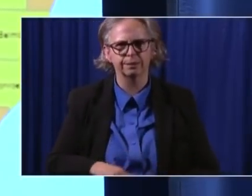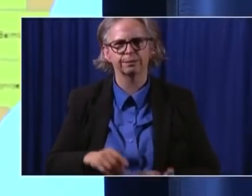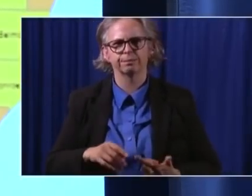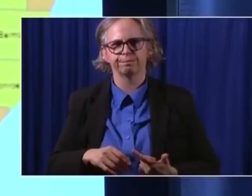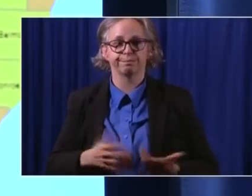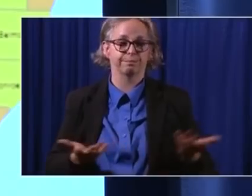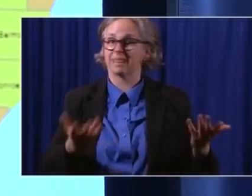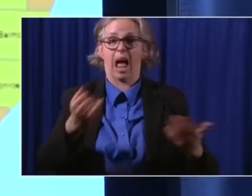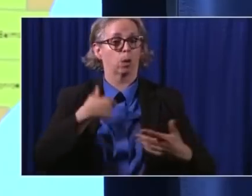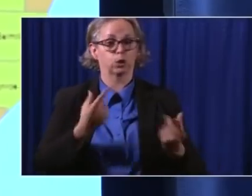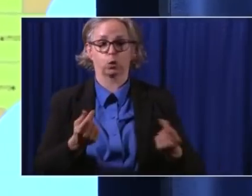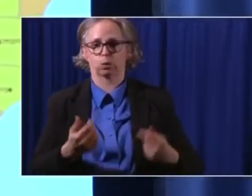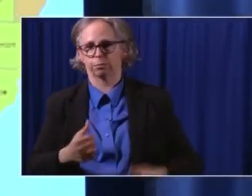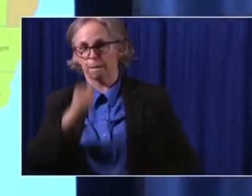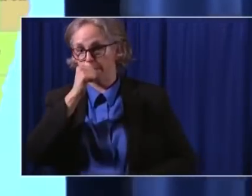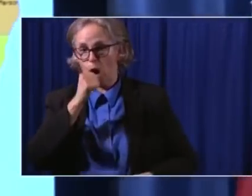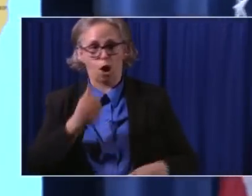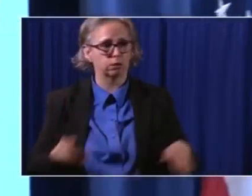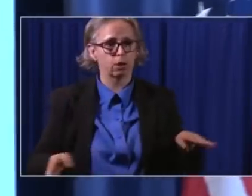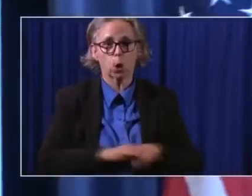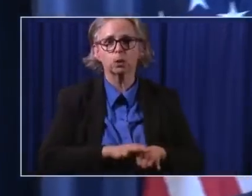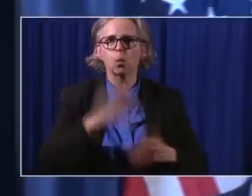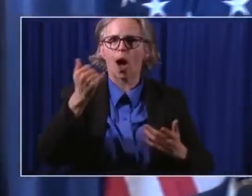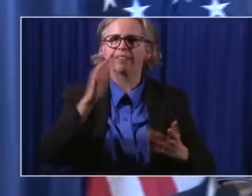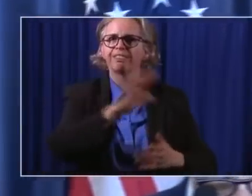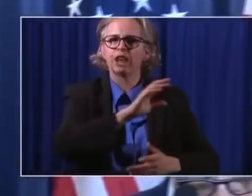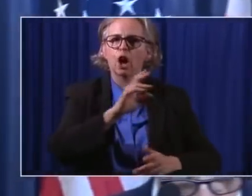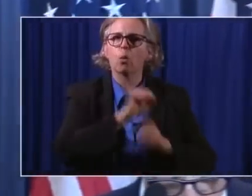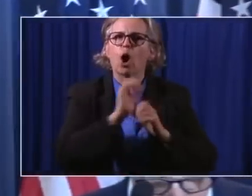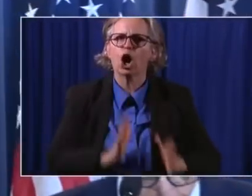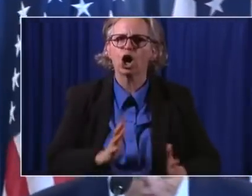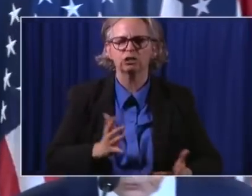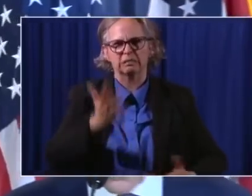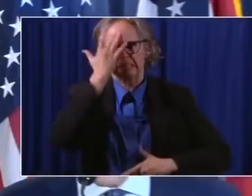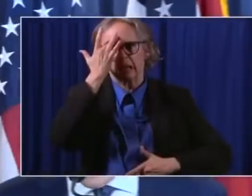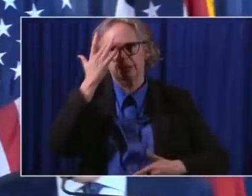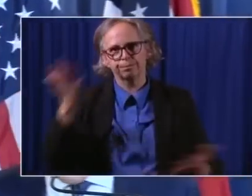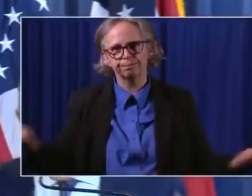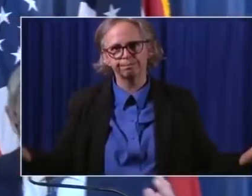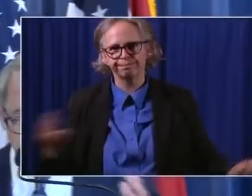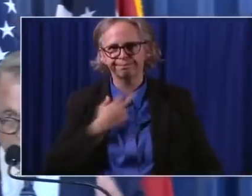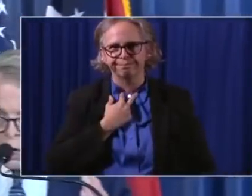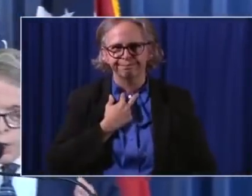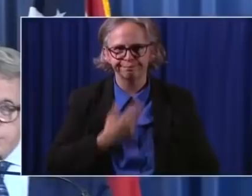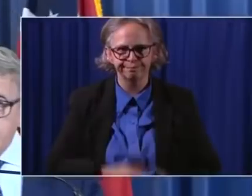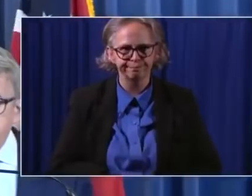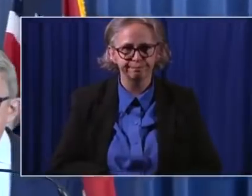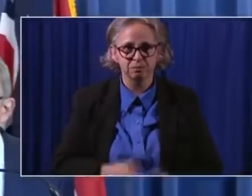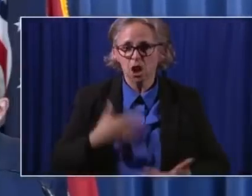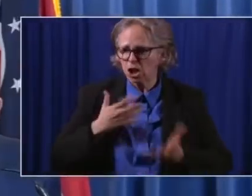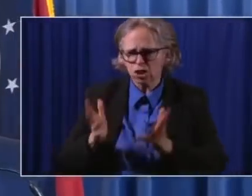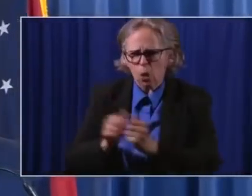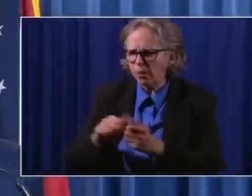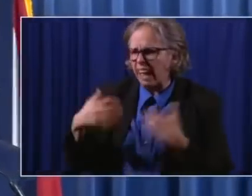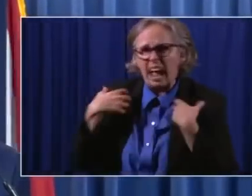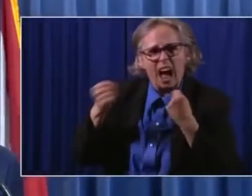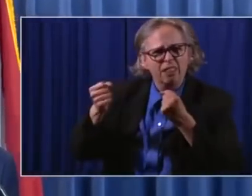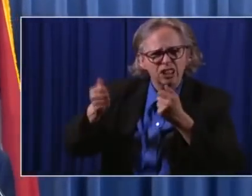LAST FEW WEEKS. LOCAL HEALTH OFFICIALS REPORTED AT LEAST 3 OUTBREAKS OF LOCAL BARS, MOTIVE MOST OF WHICH TEMPORARILY CLOSED DUE TO STAFF HAVING CASES.